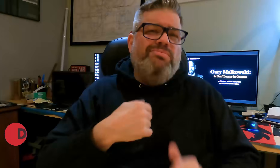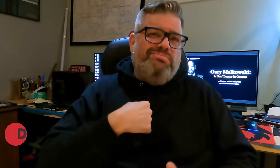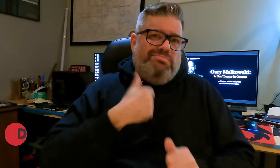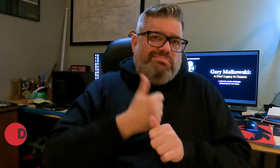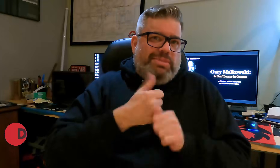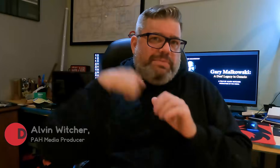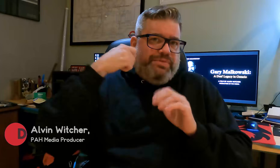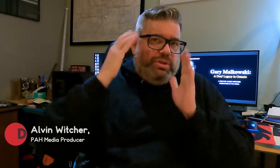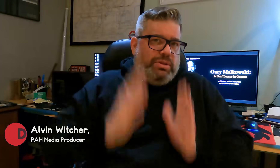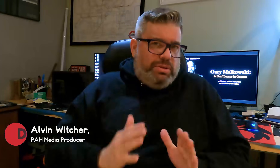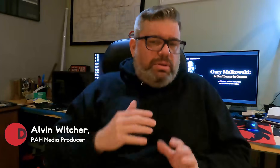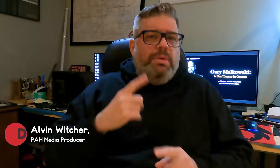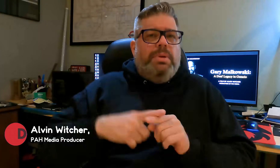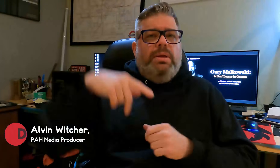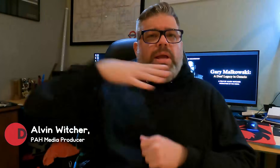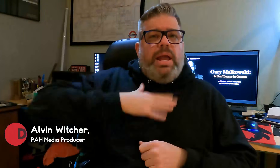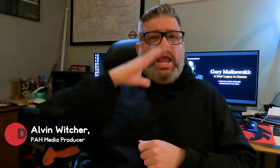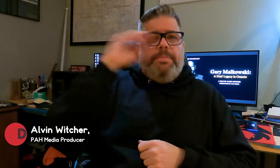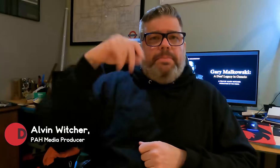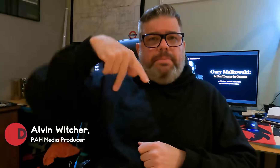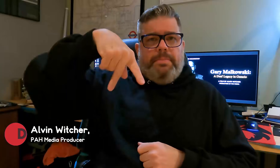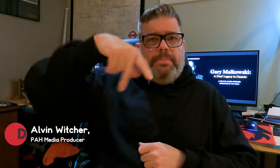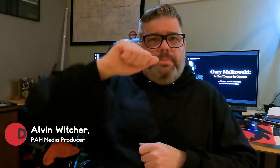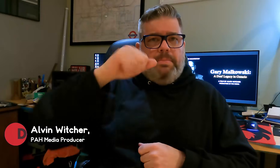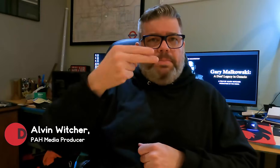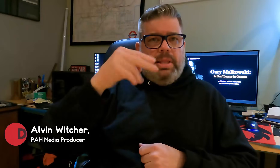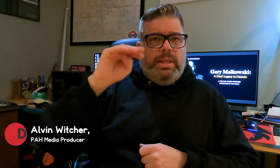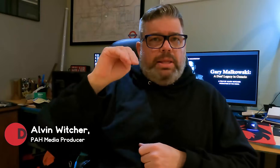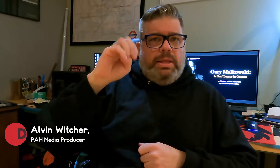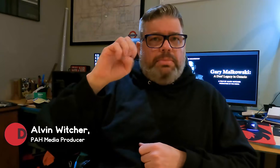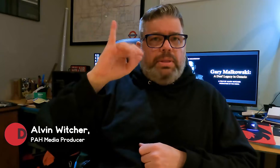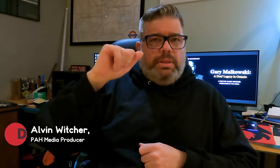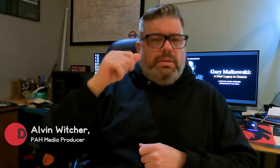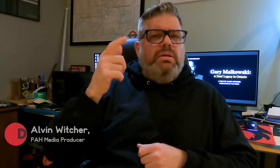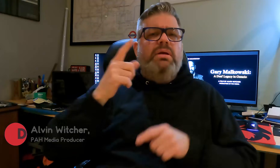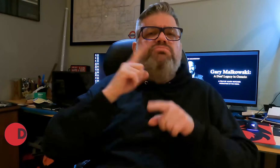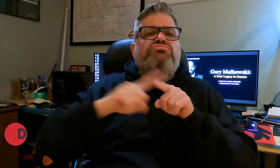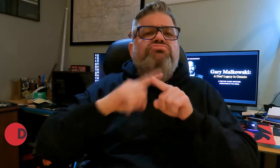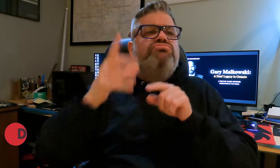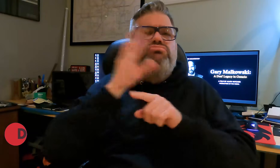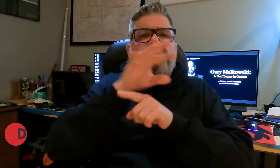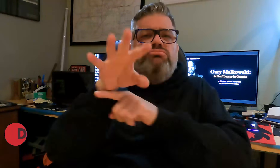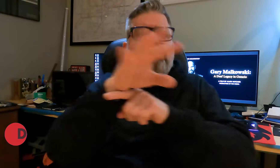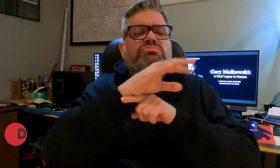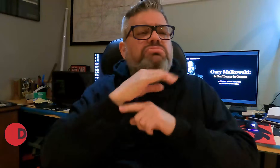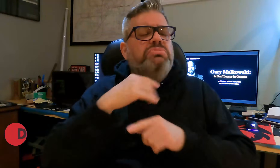I’m a filmmaker and the owner of a company called PAH Media, where we produce different films.